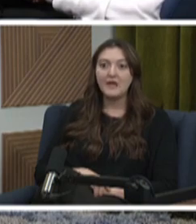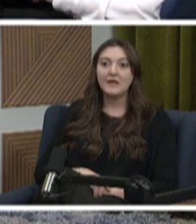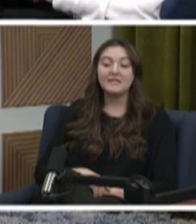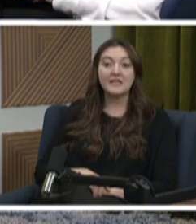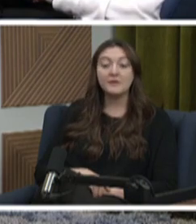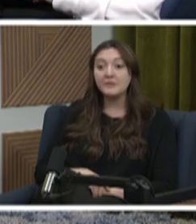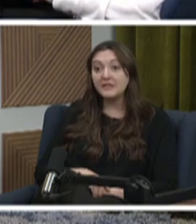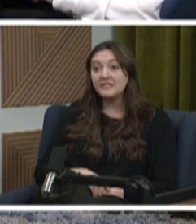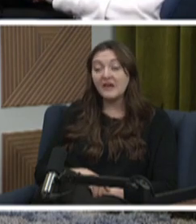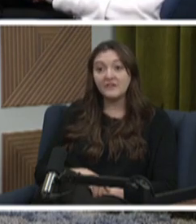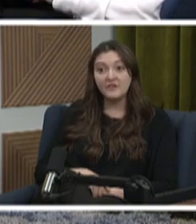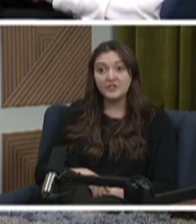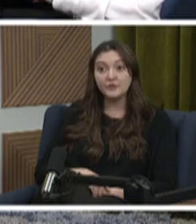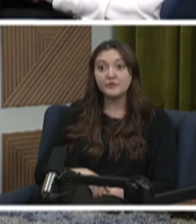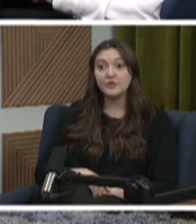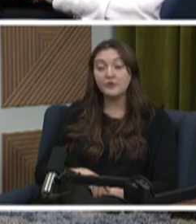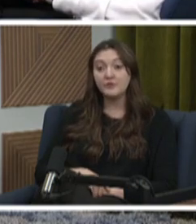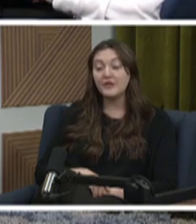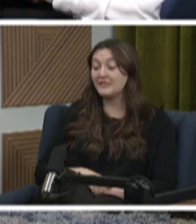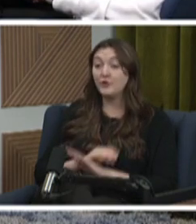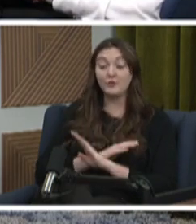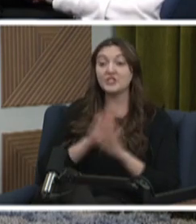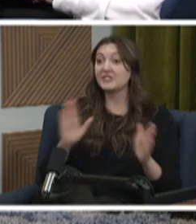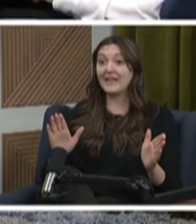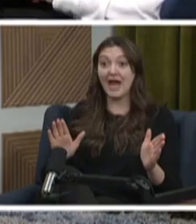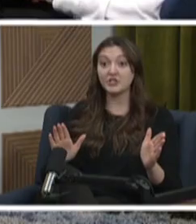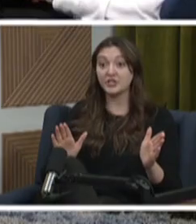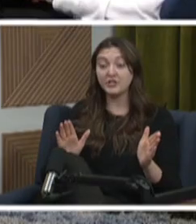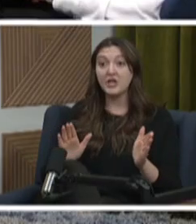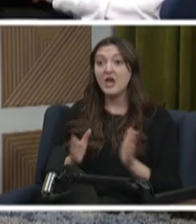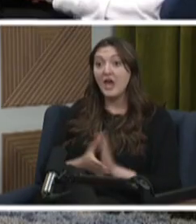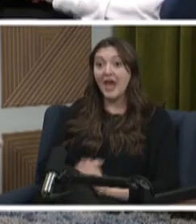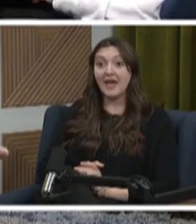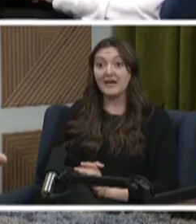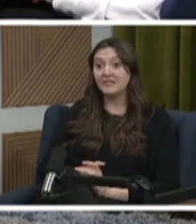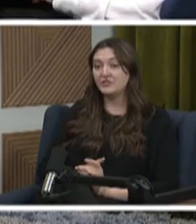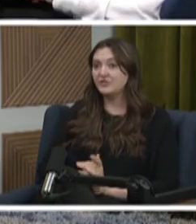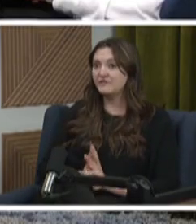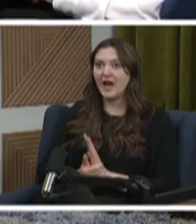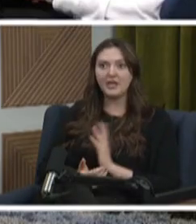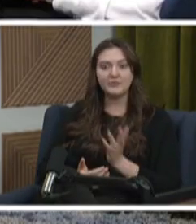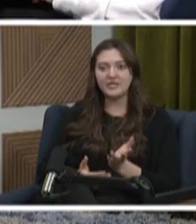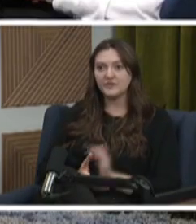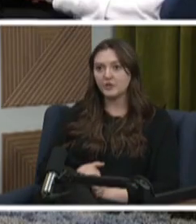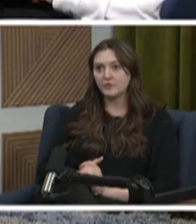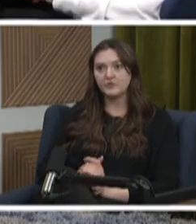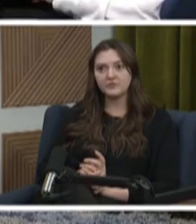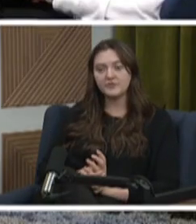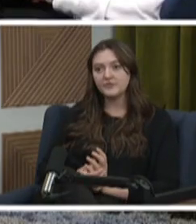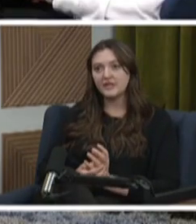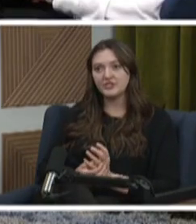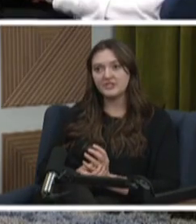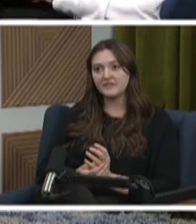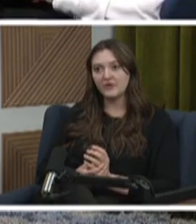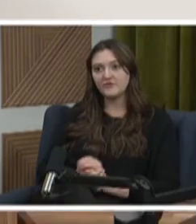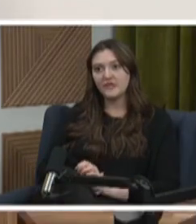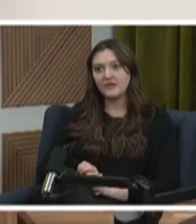He's a completely deaf individual who is just an actor and highly praised for her roles that she's involved in.